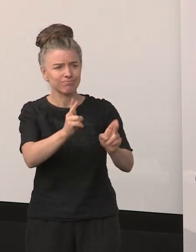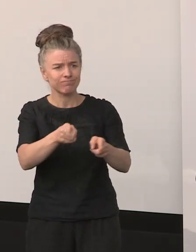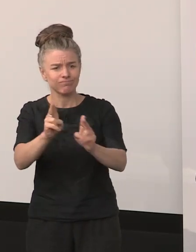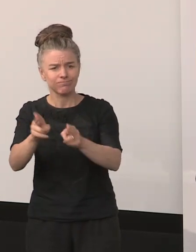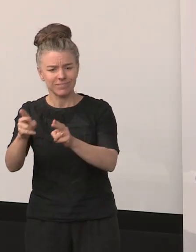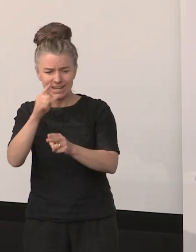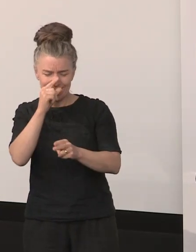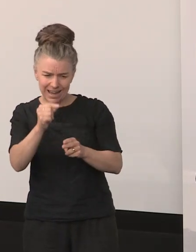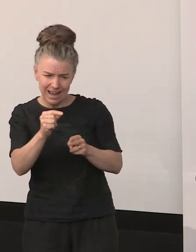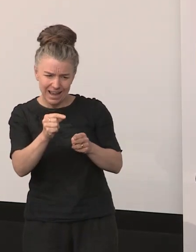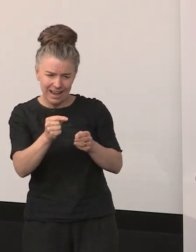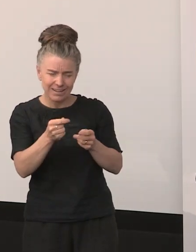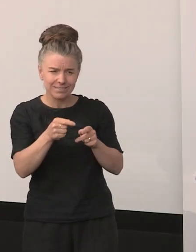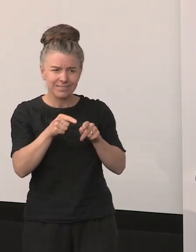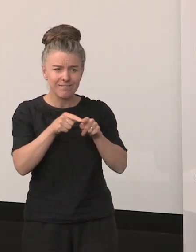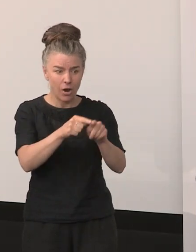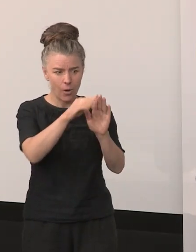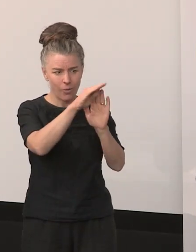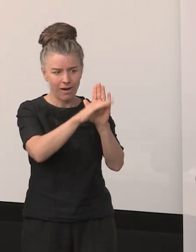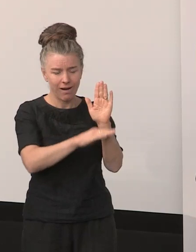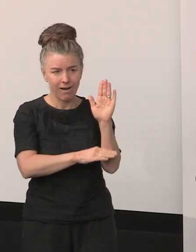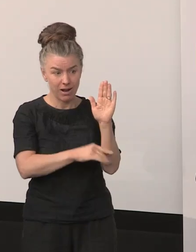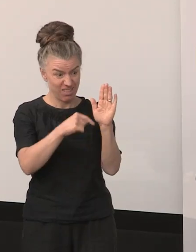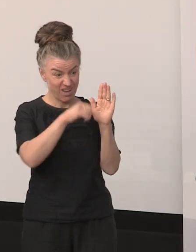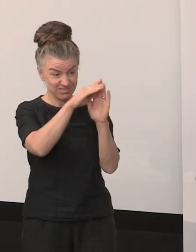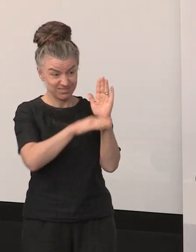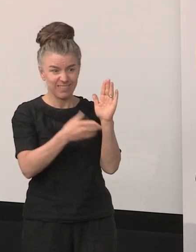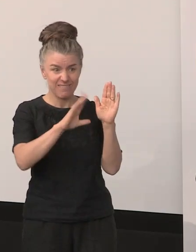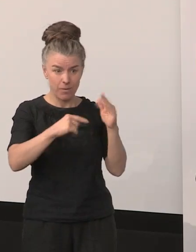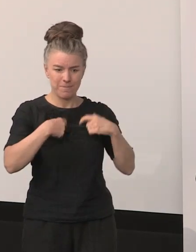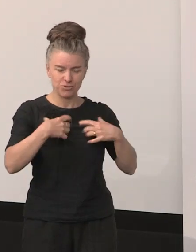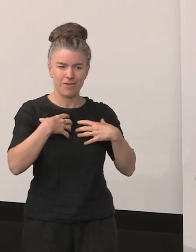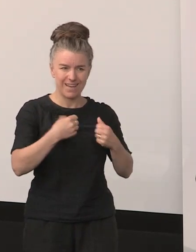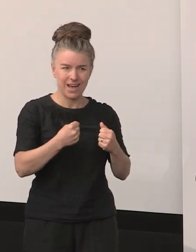to ensure that those facilities have got the staff